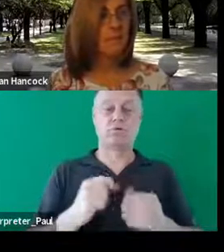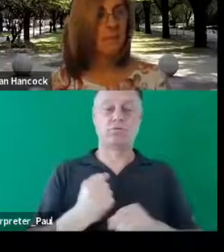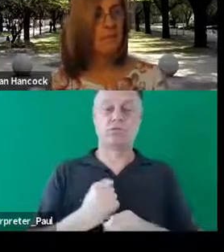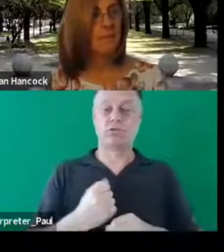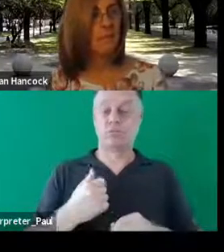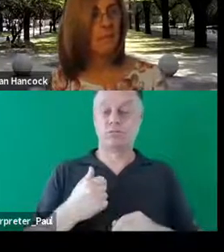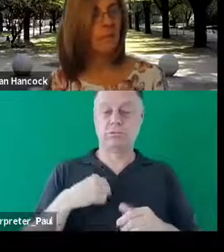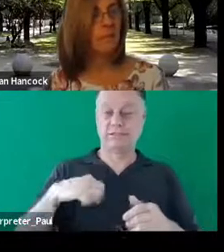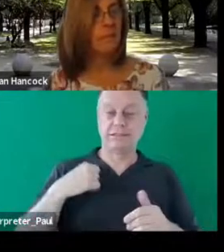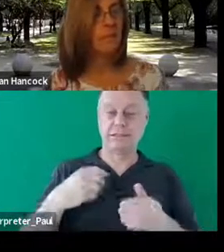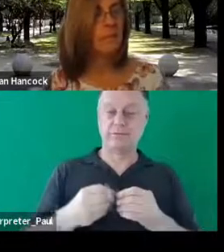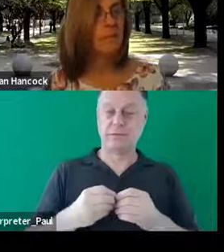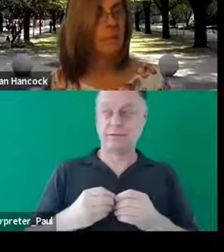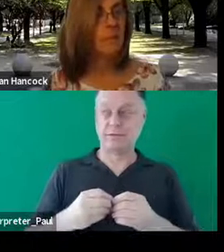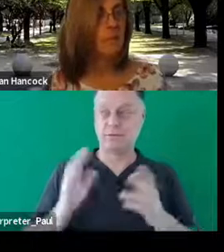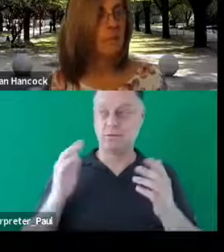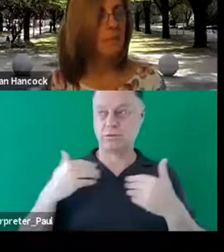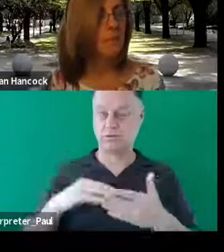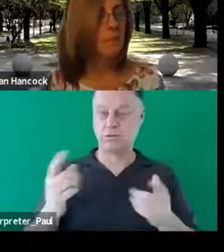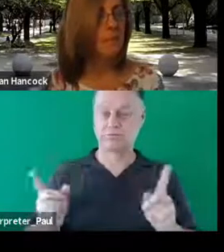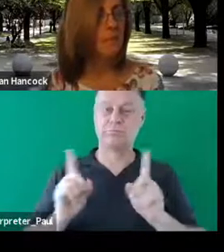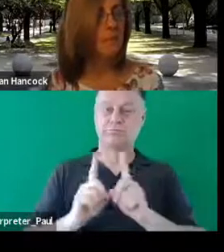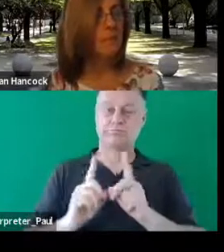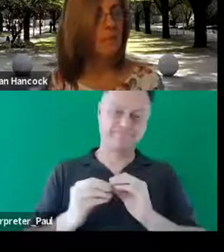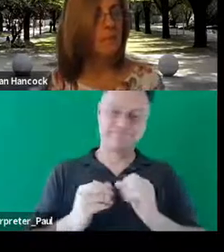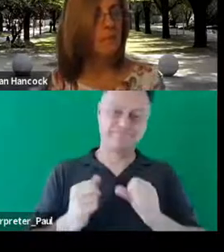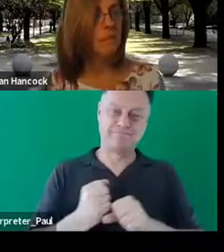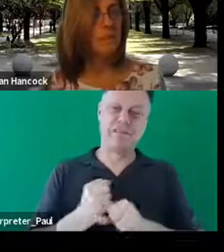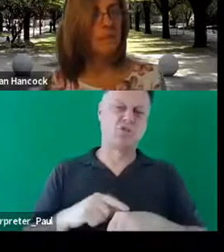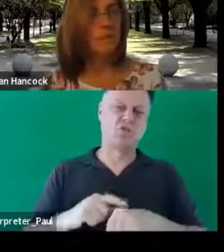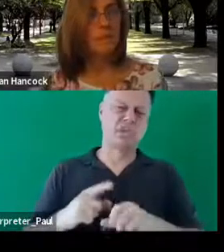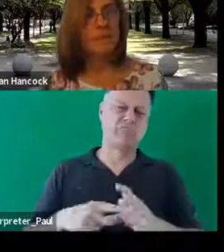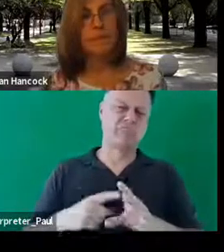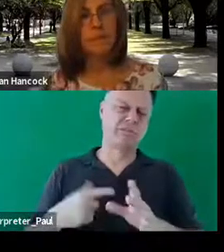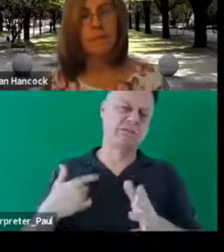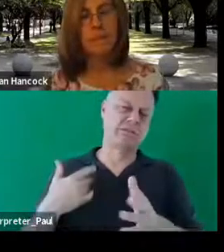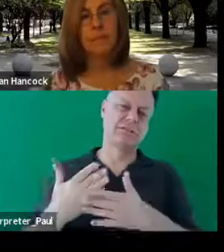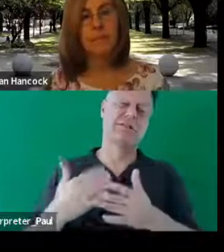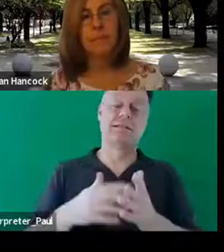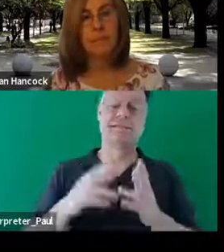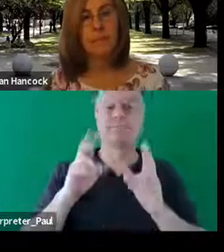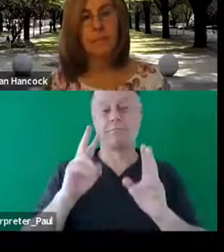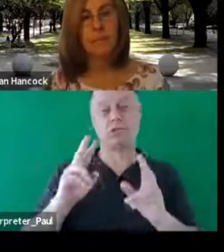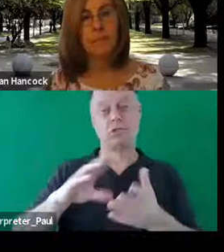that took a long time to happen but it’s really what is perceived to be important from our autism